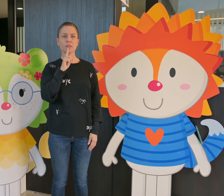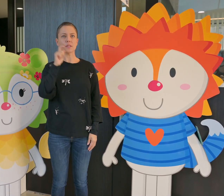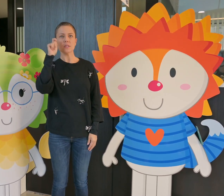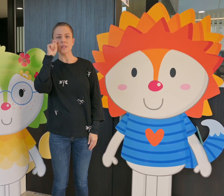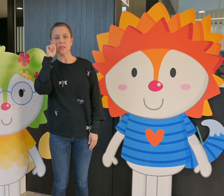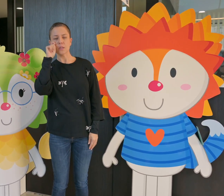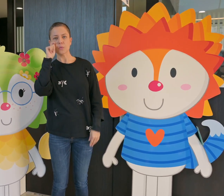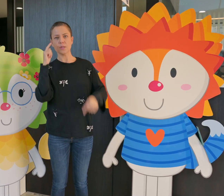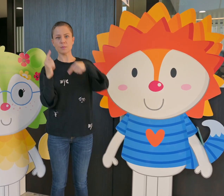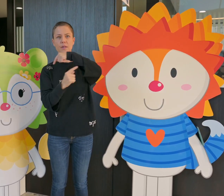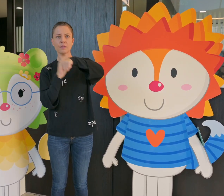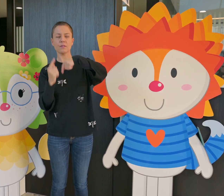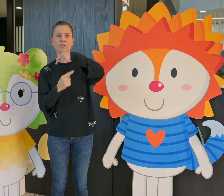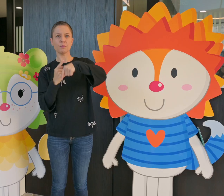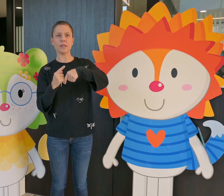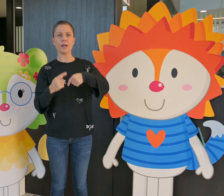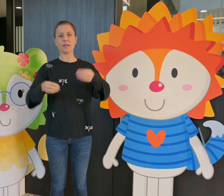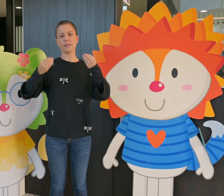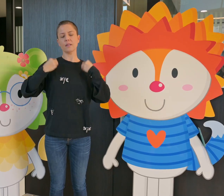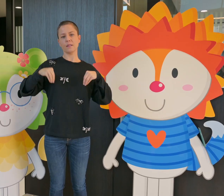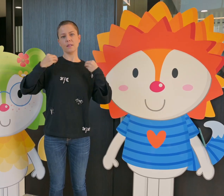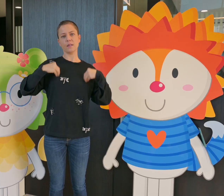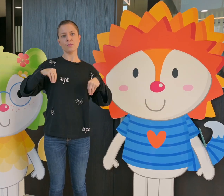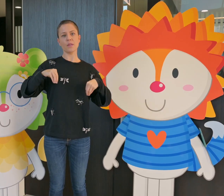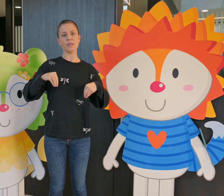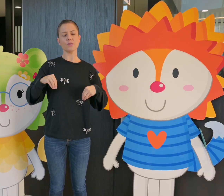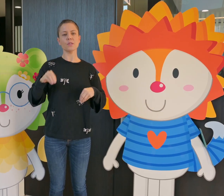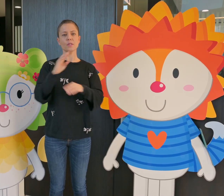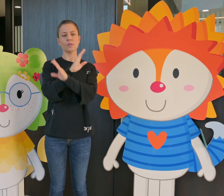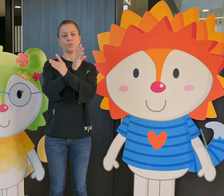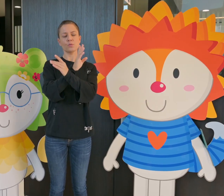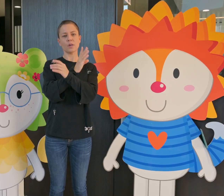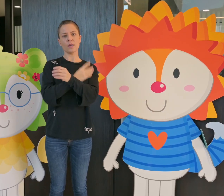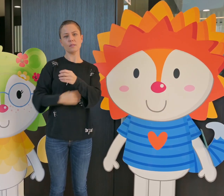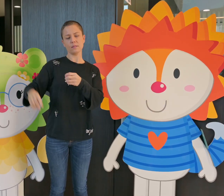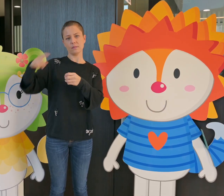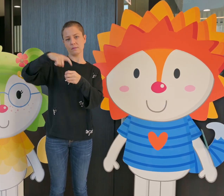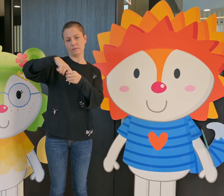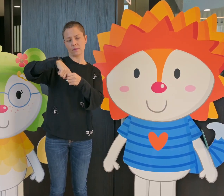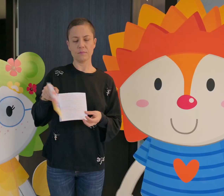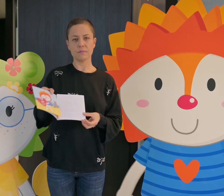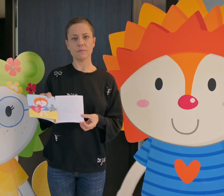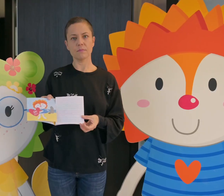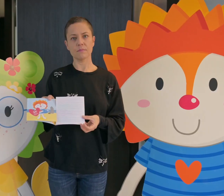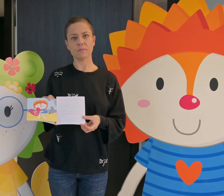Our pets for family Tourism And have fun doing the Gymkhana.